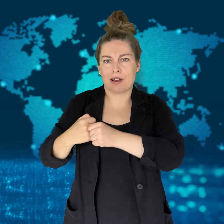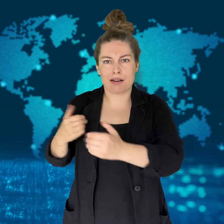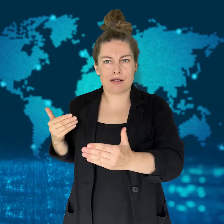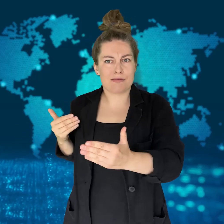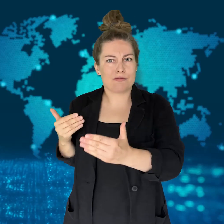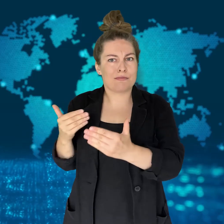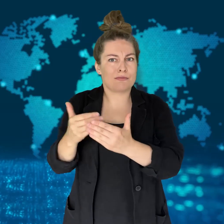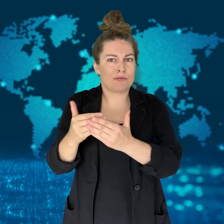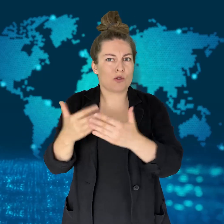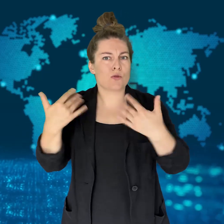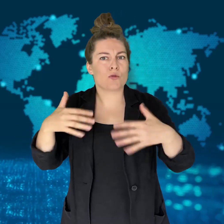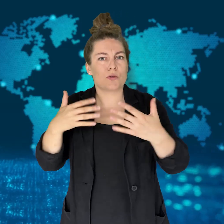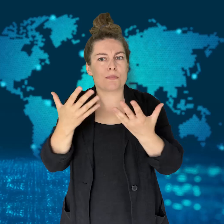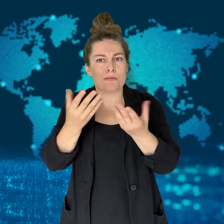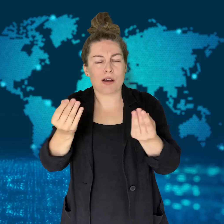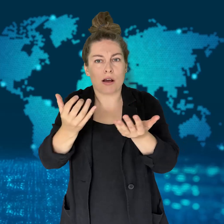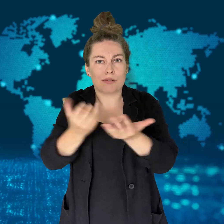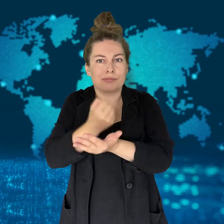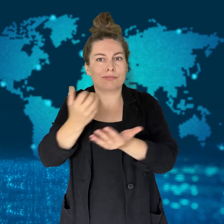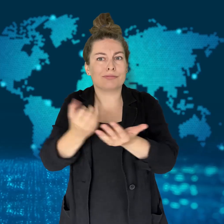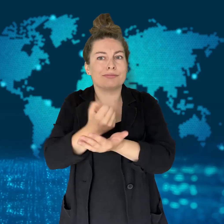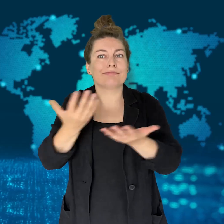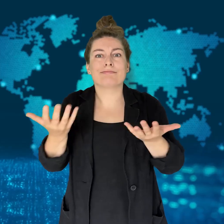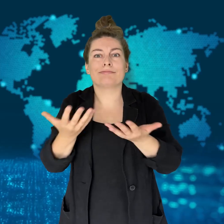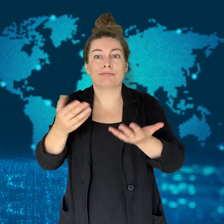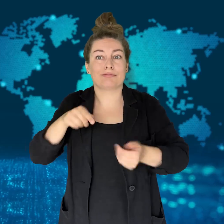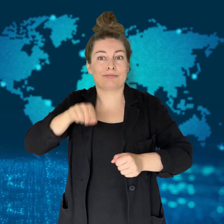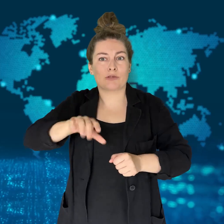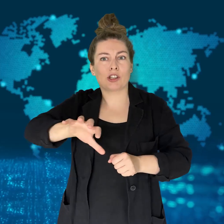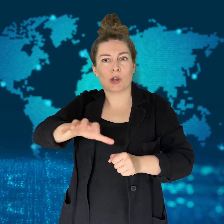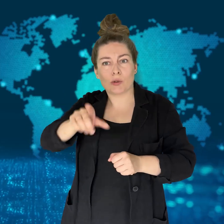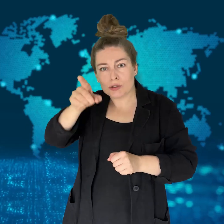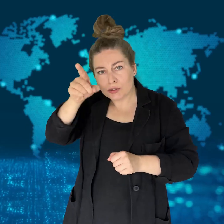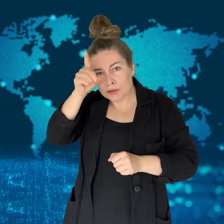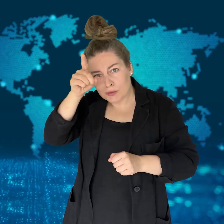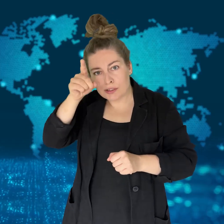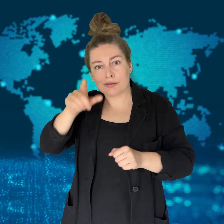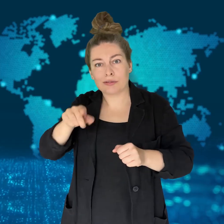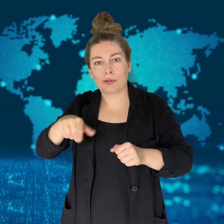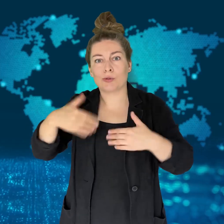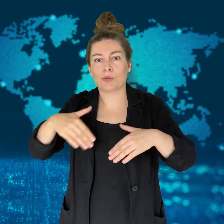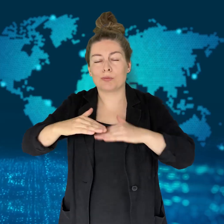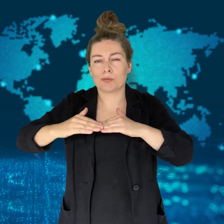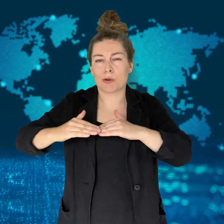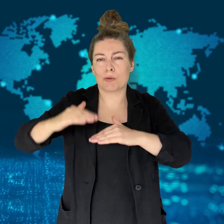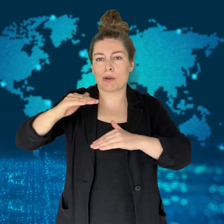There is no tolerance for that." The country has had an 83% increase